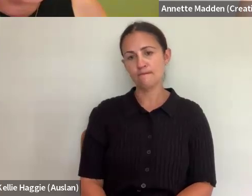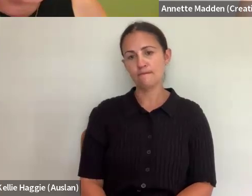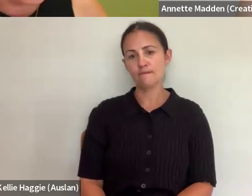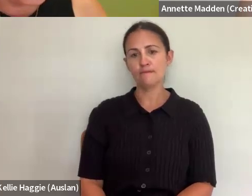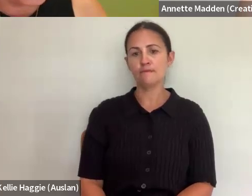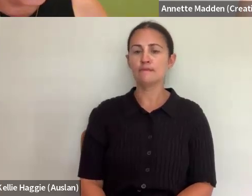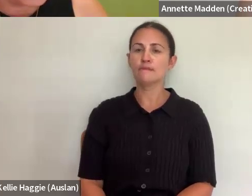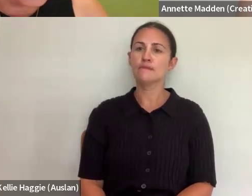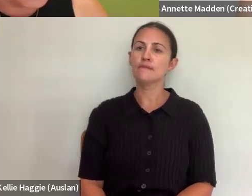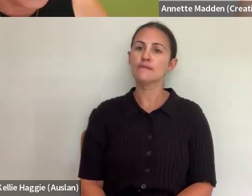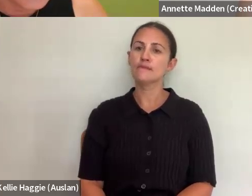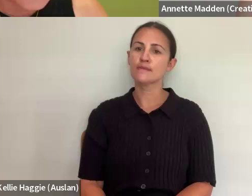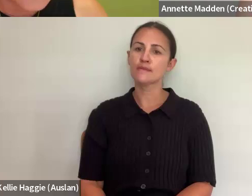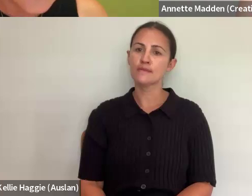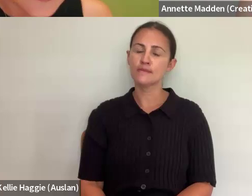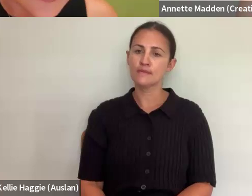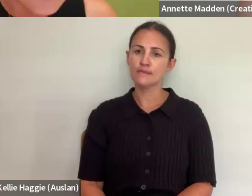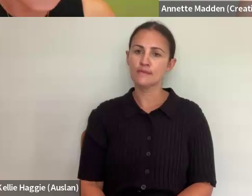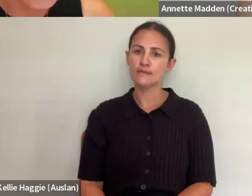It's very detailed. >> I know but I think